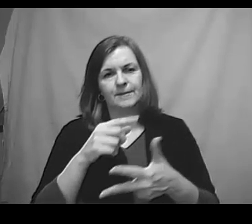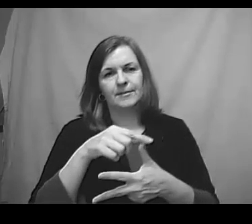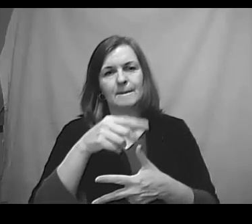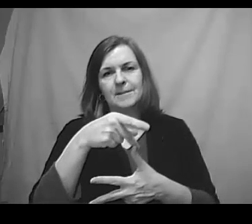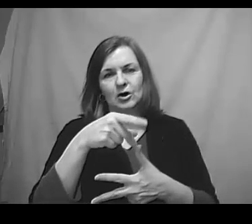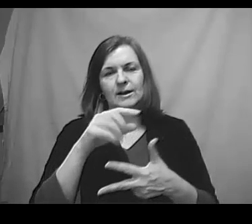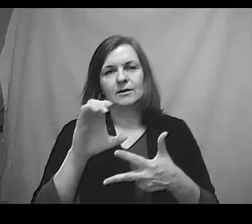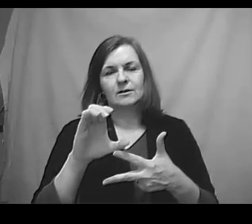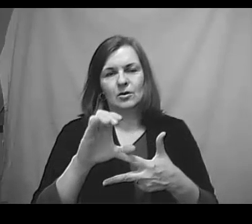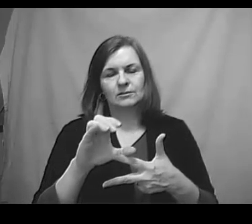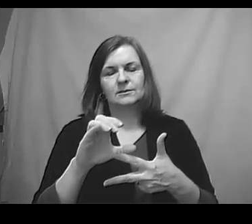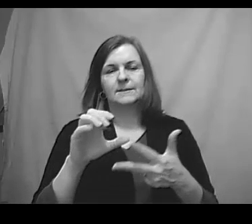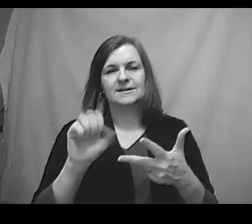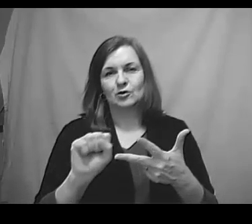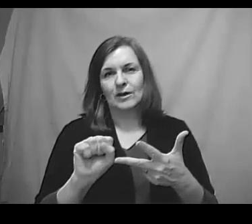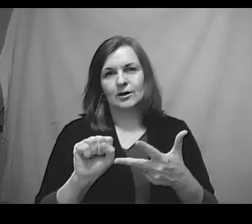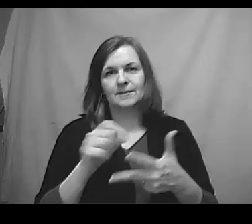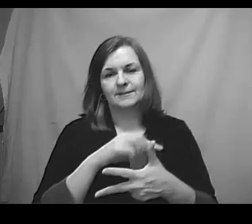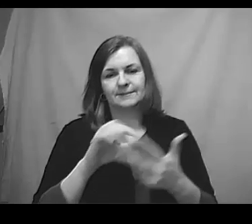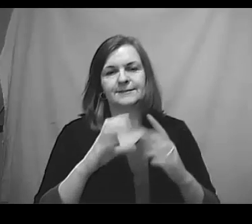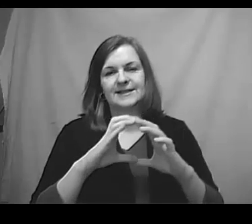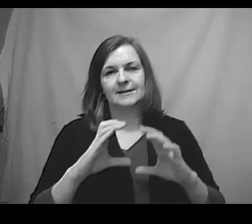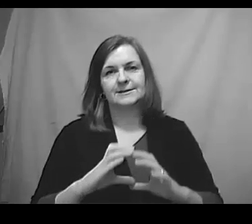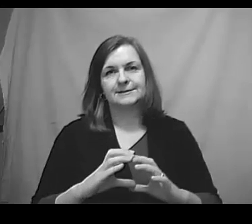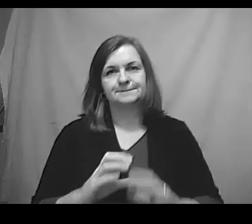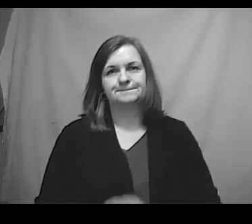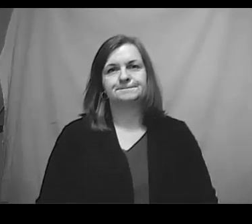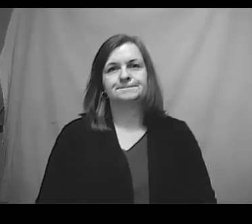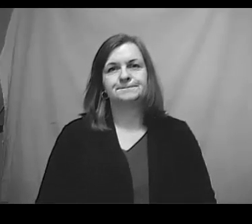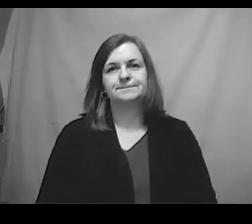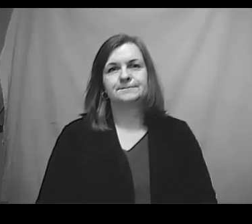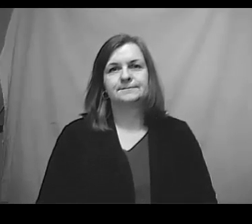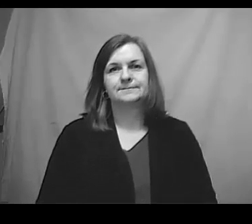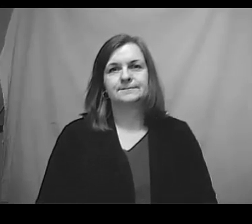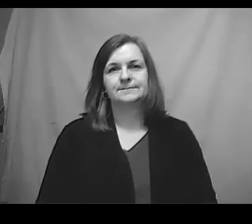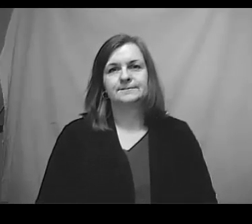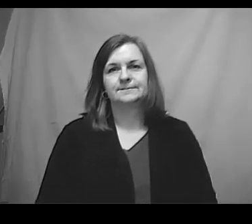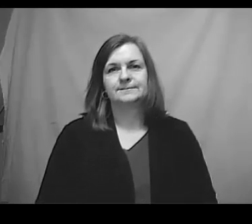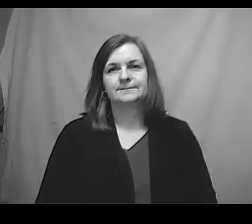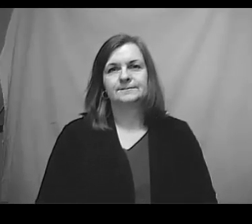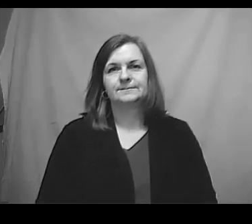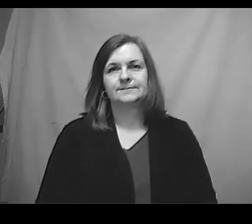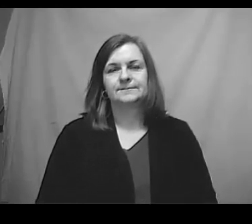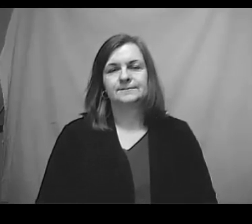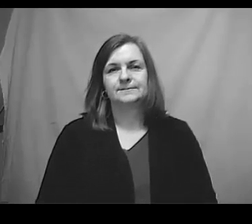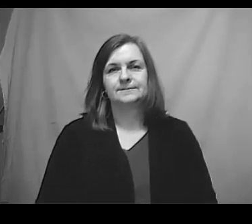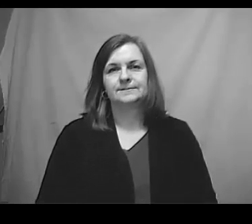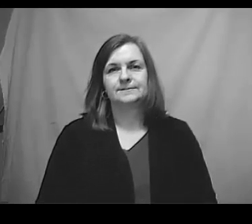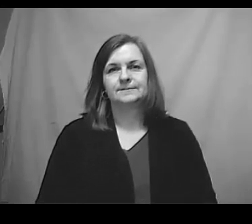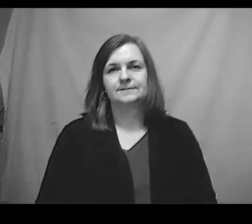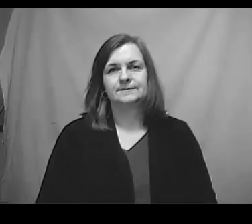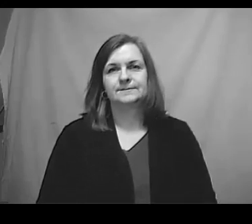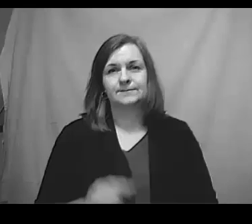cells and welcome back to those again later I wanna focus instead on our parenchyme, colenchyme, and sclerenchyme